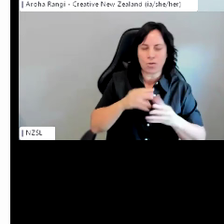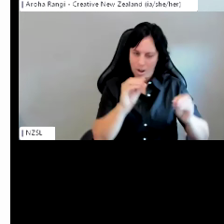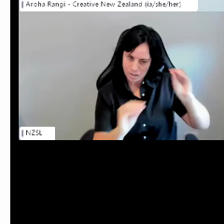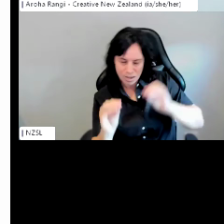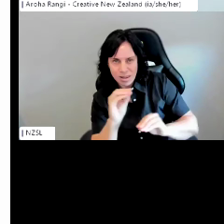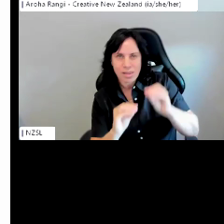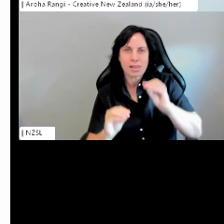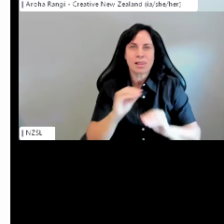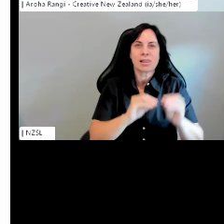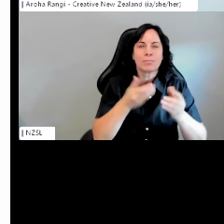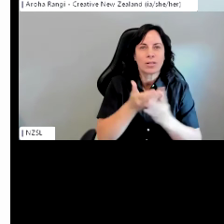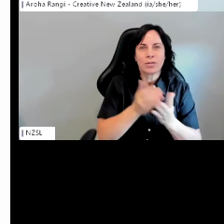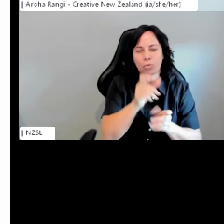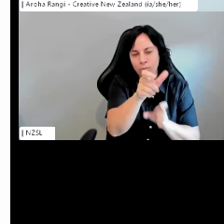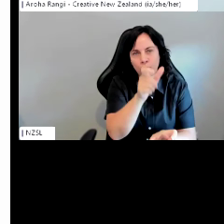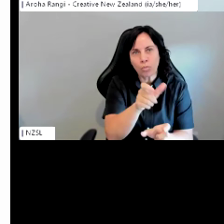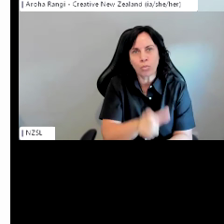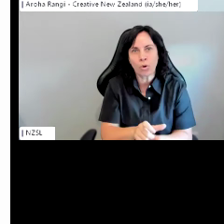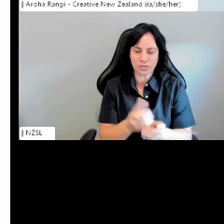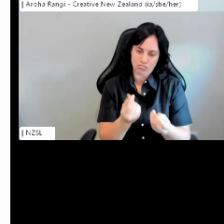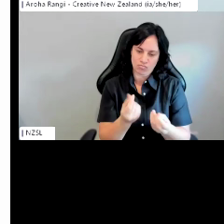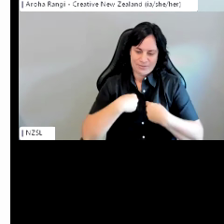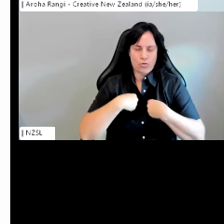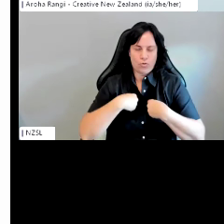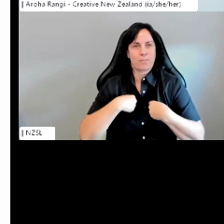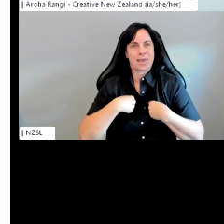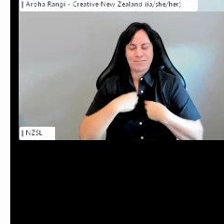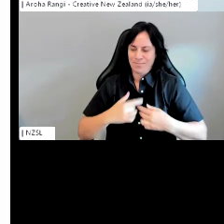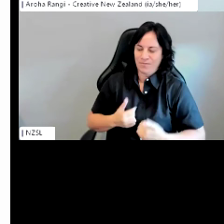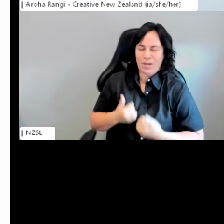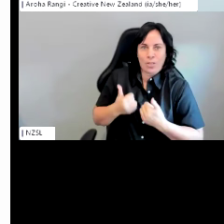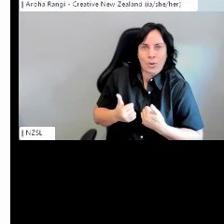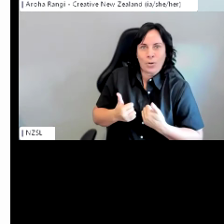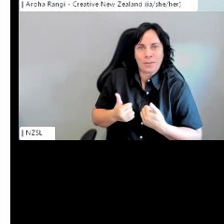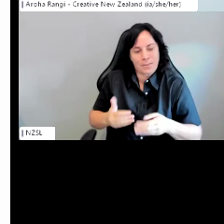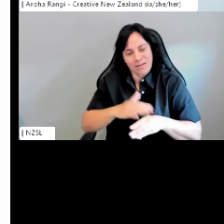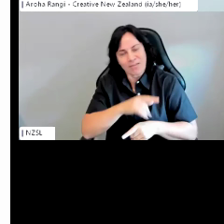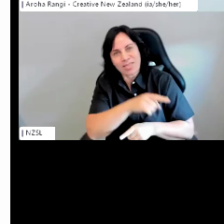for them, but they can also feel good about the price that they're paying. Um I'm happy